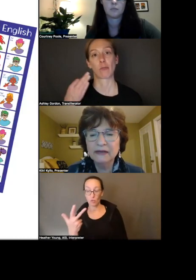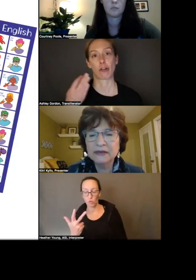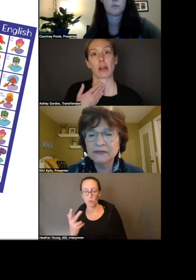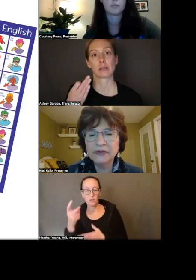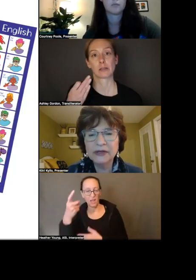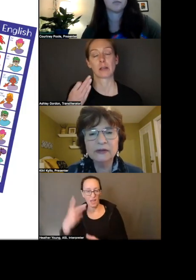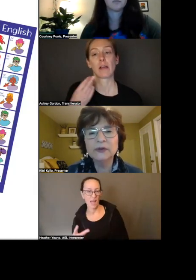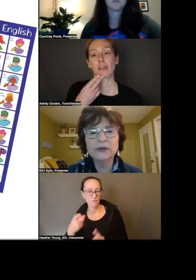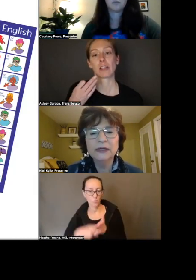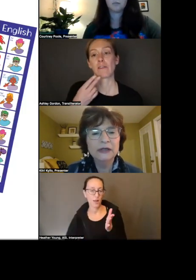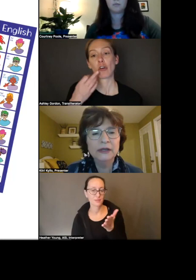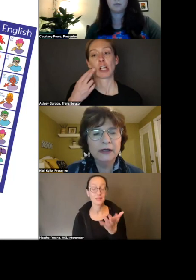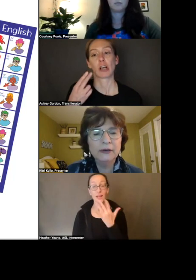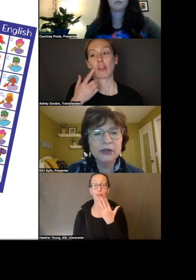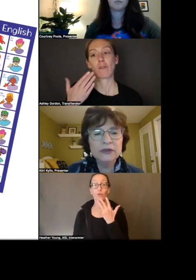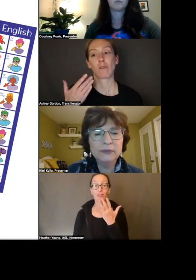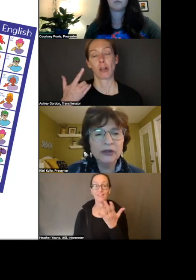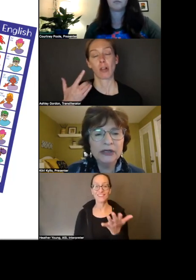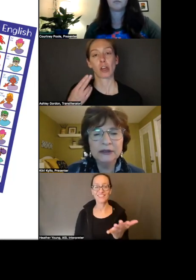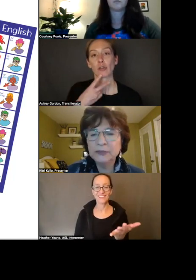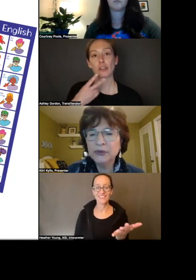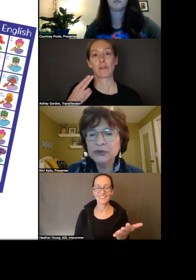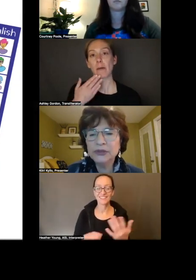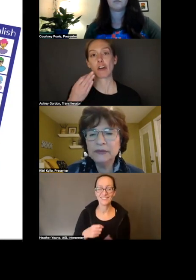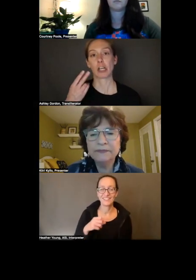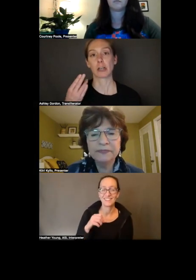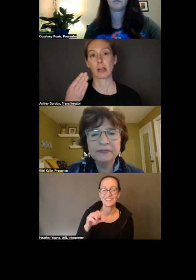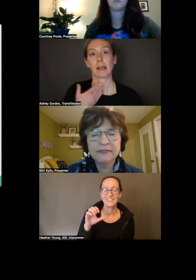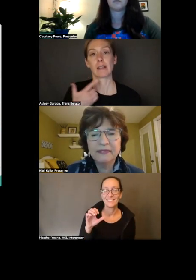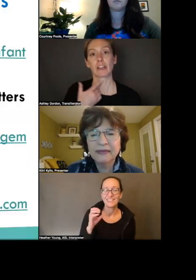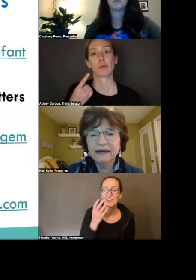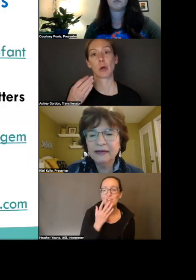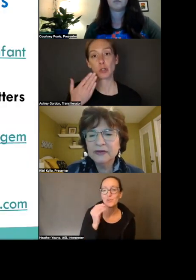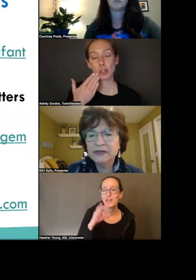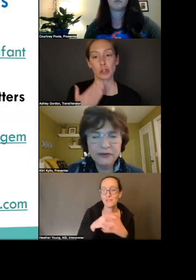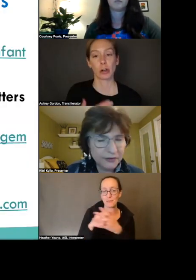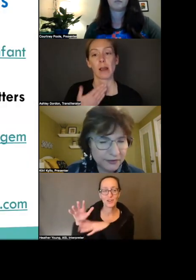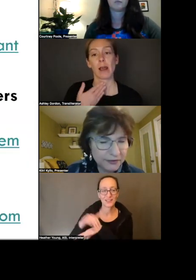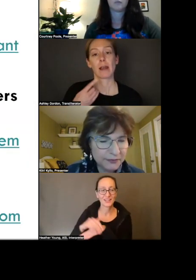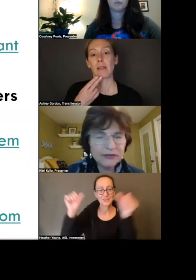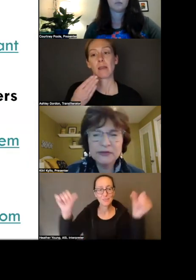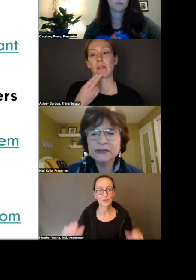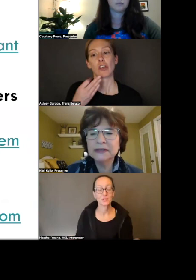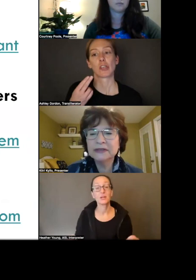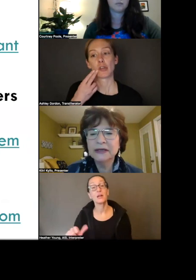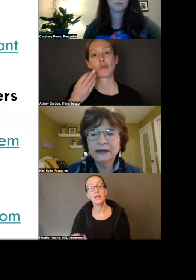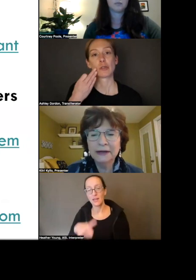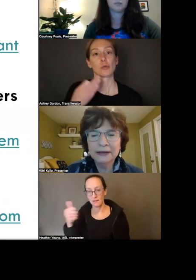There's a very colorful cues of American English poster and then there's other resources.